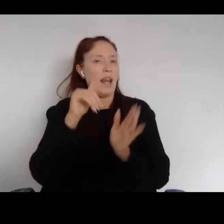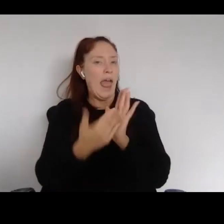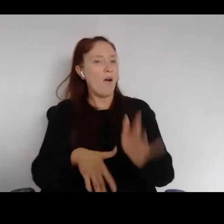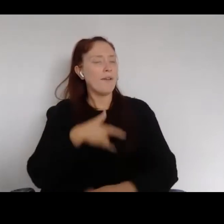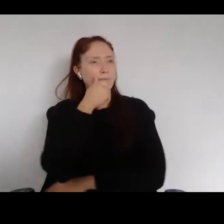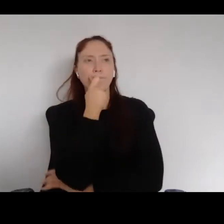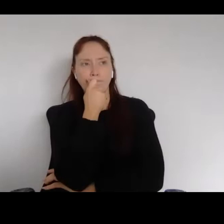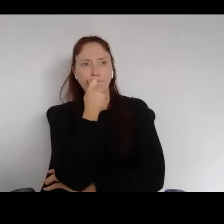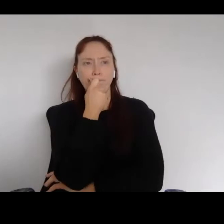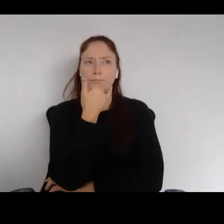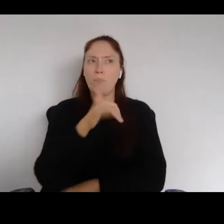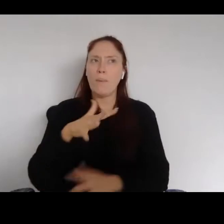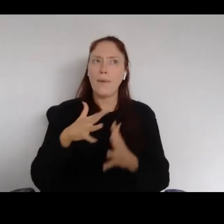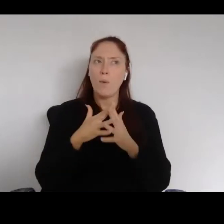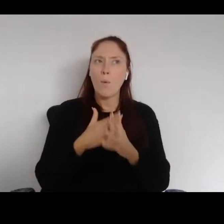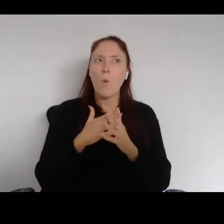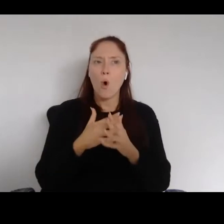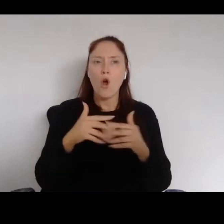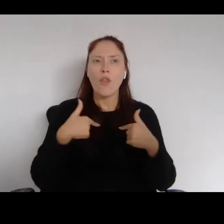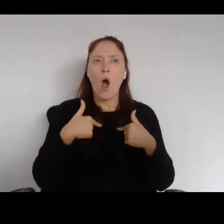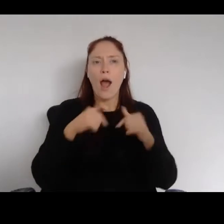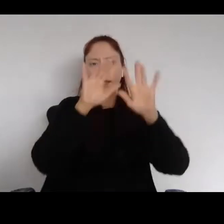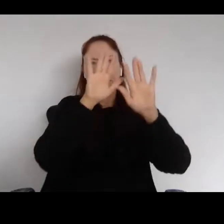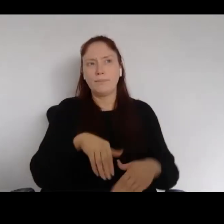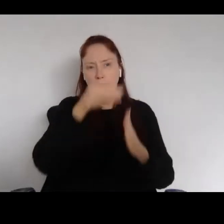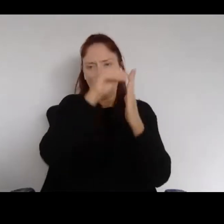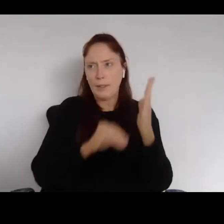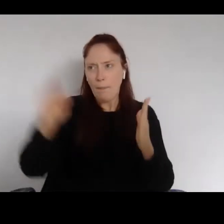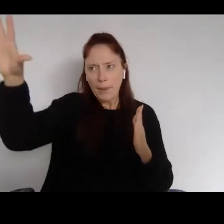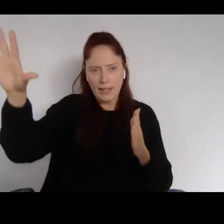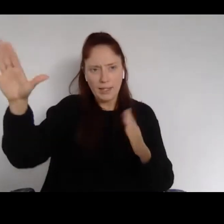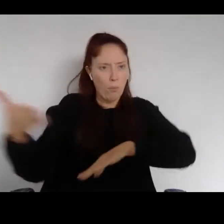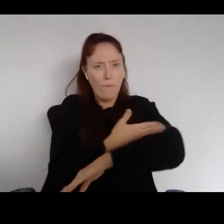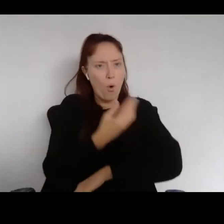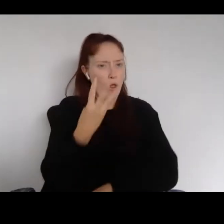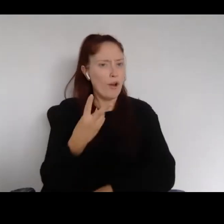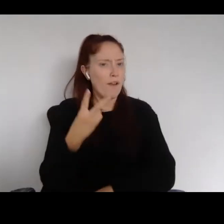would like to make a submission before the closing date and encourage others to do so.